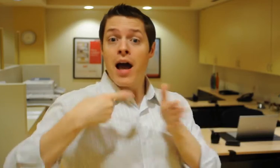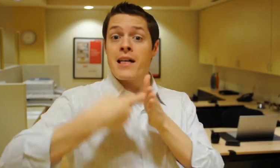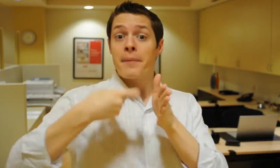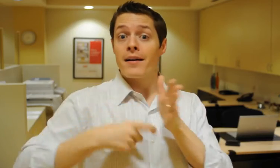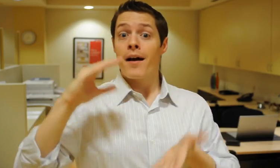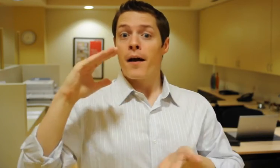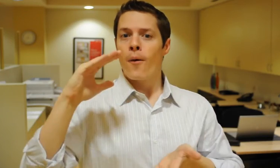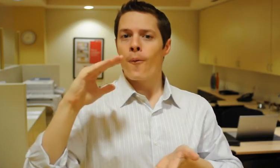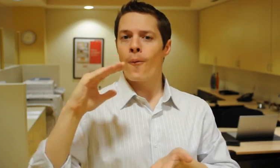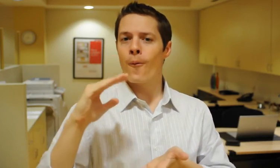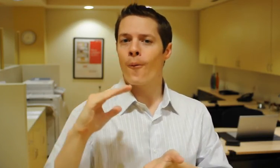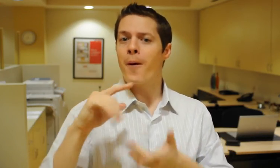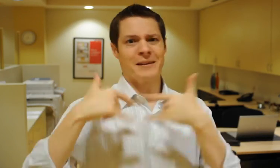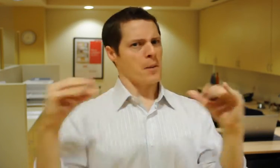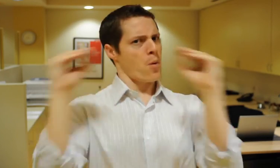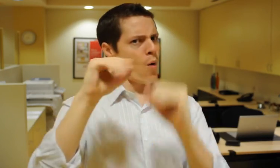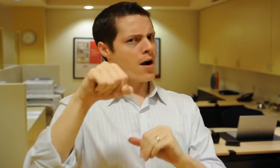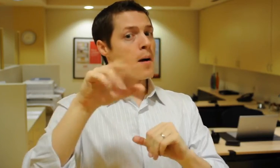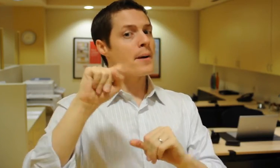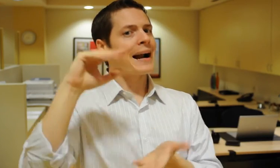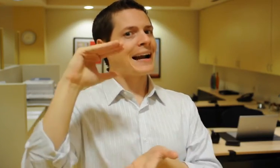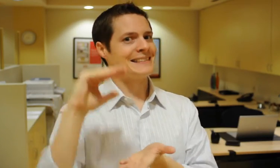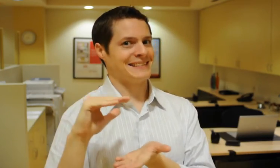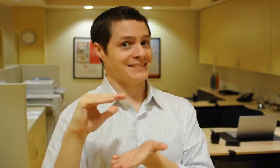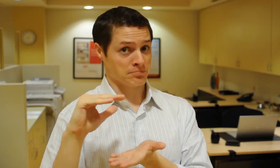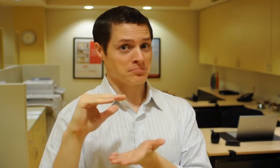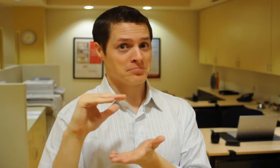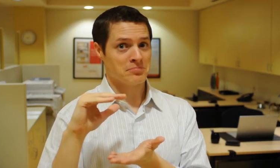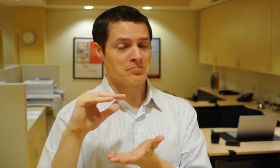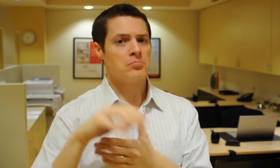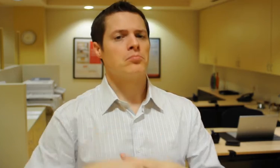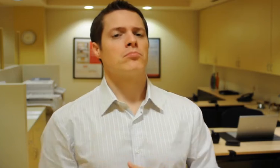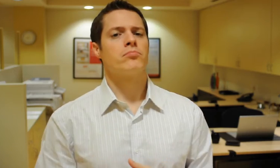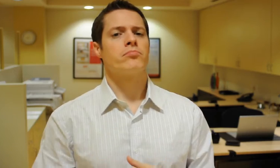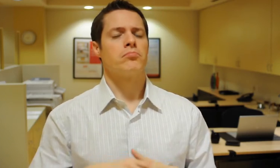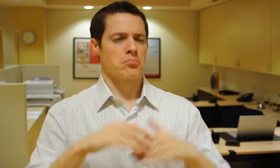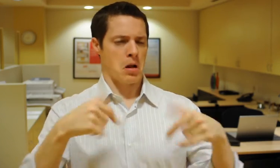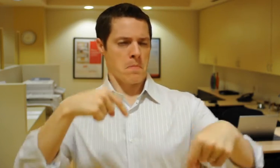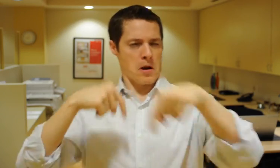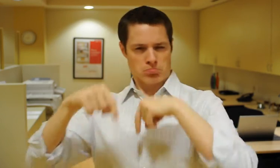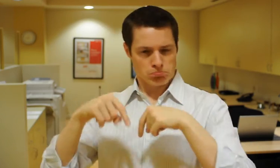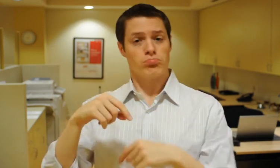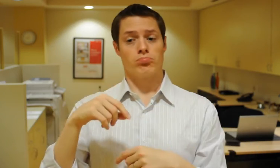We would see greater cost efficiencies. Our expenses would total more, yes, but they would be relatively less. Let's back up a bit.